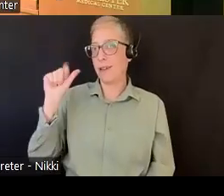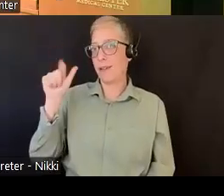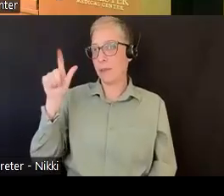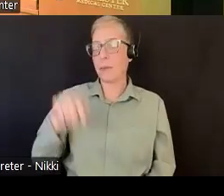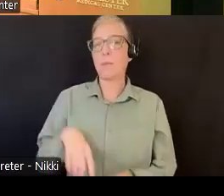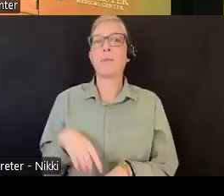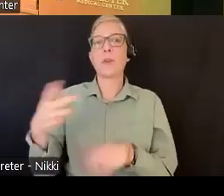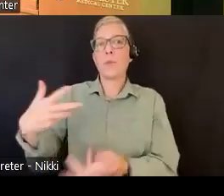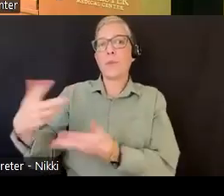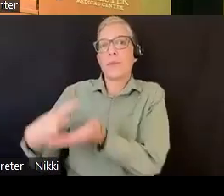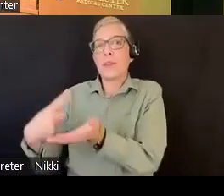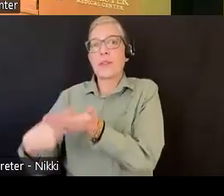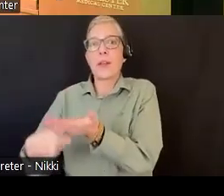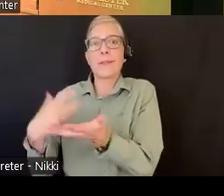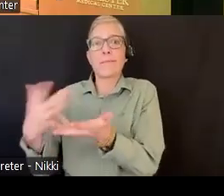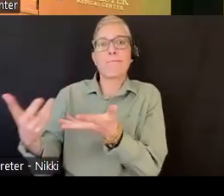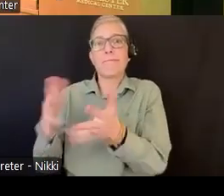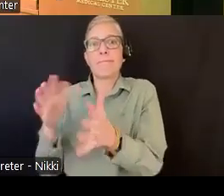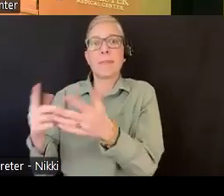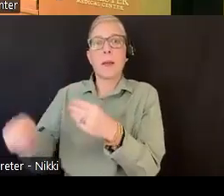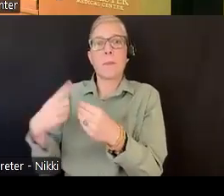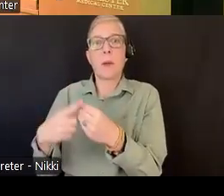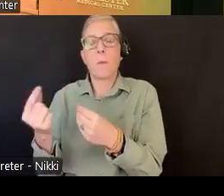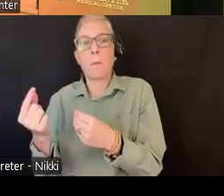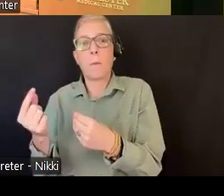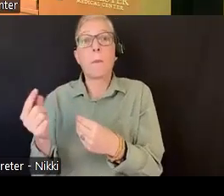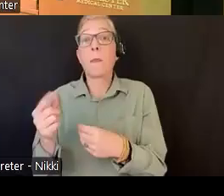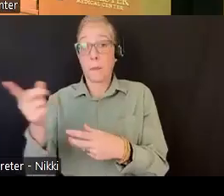I off in this?" And he's like, "Well, John, if you want to be in a rural community, Alabama invented